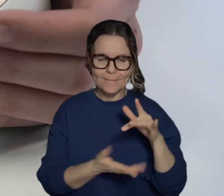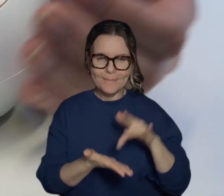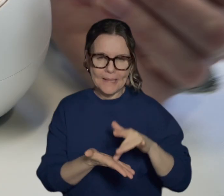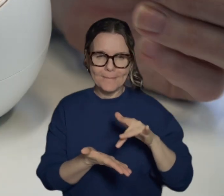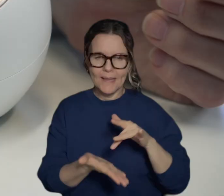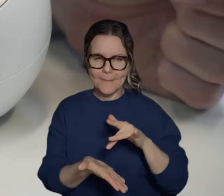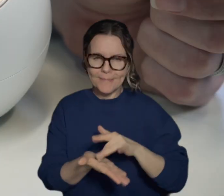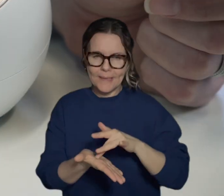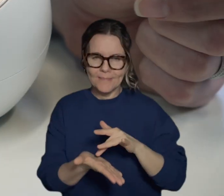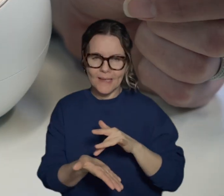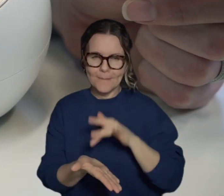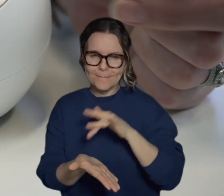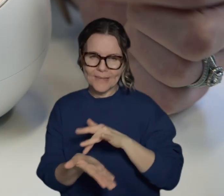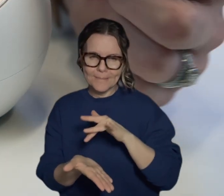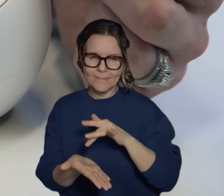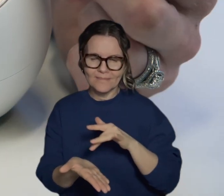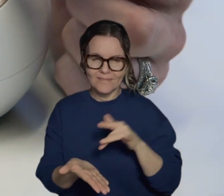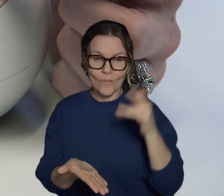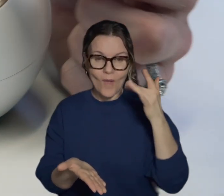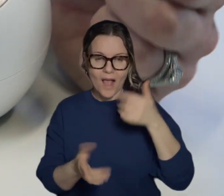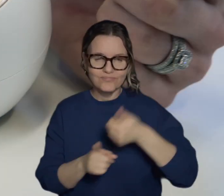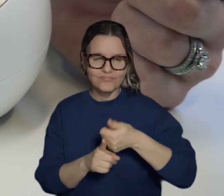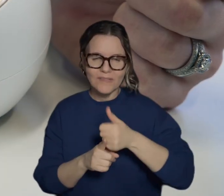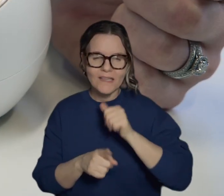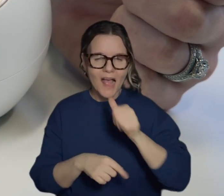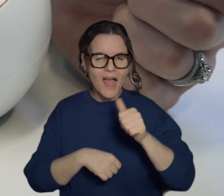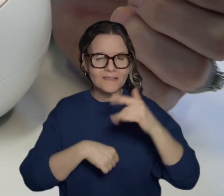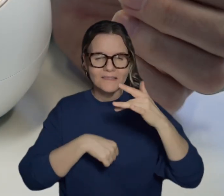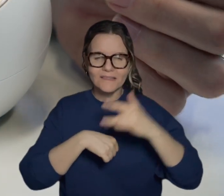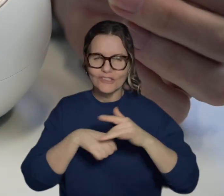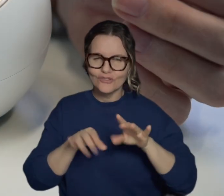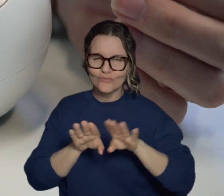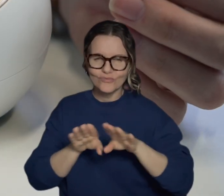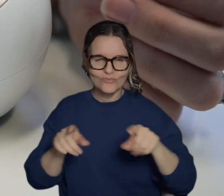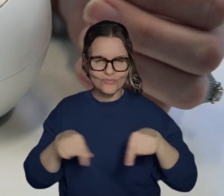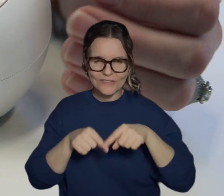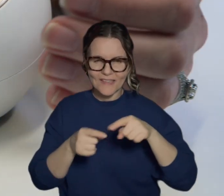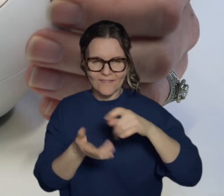a beep to every button and that's just because it is a touch screen if you choose not to have